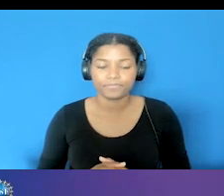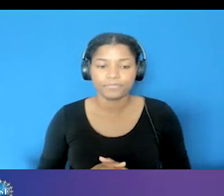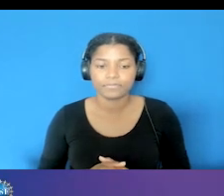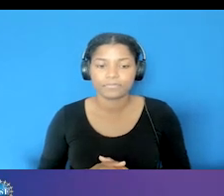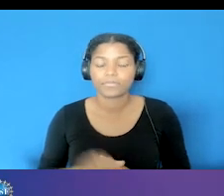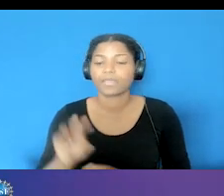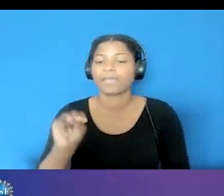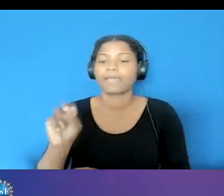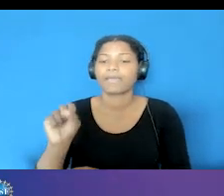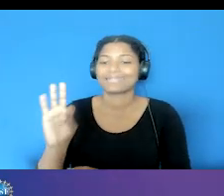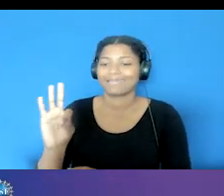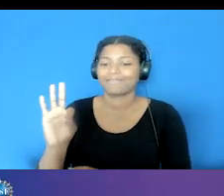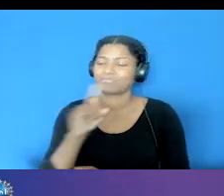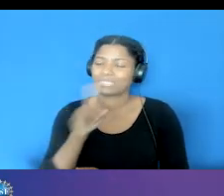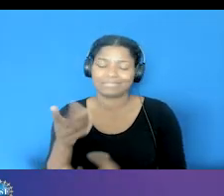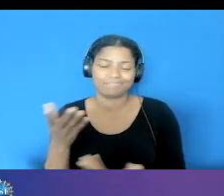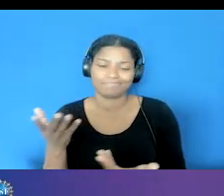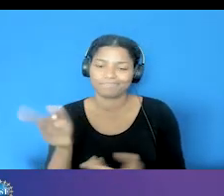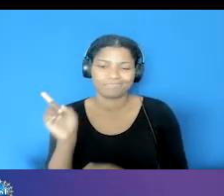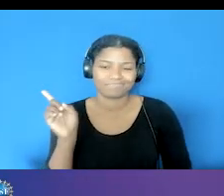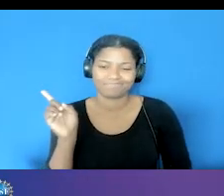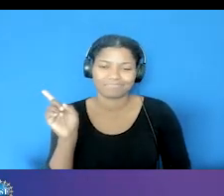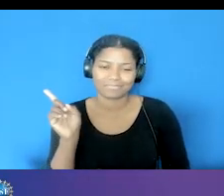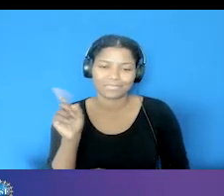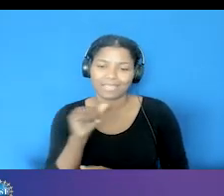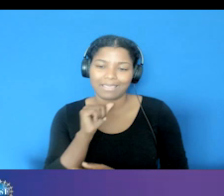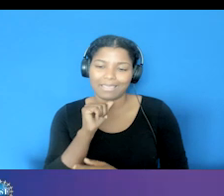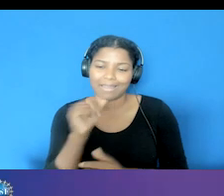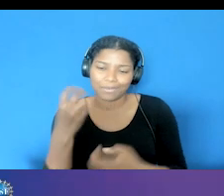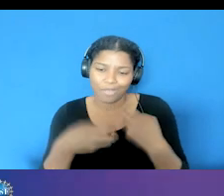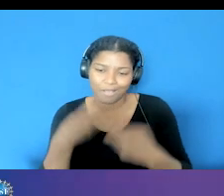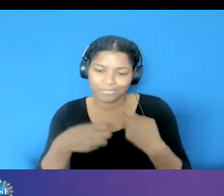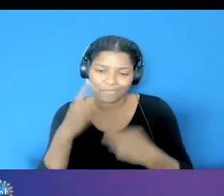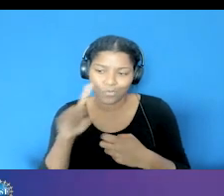So NSF, generally, this is not a problem for most of NSF's awards.